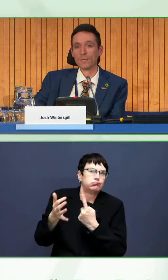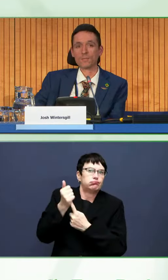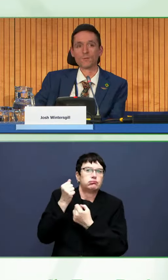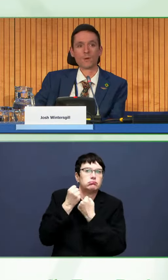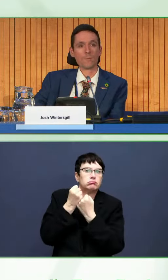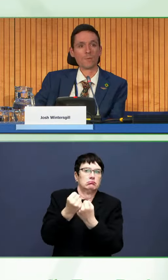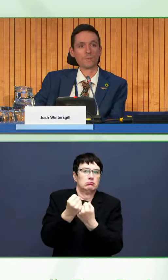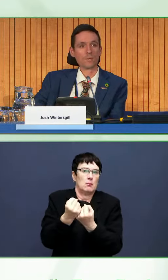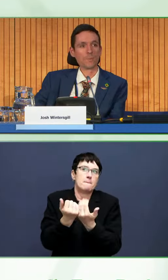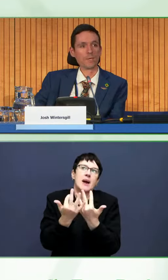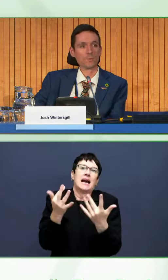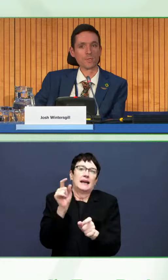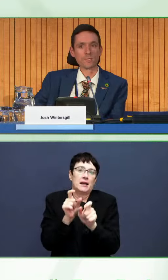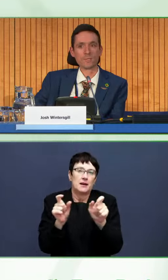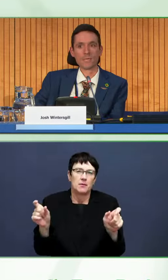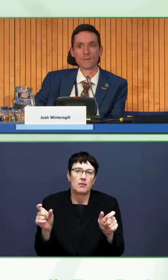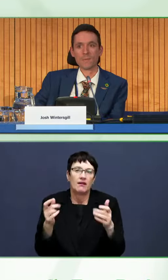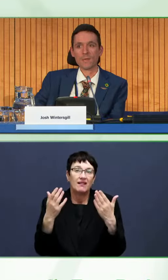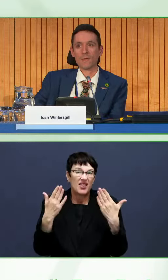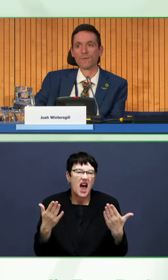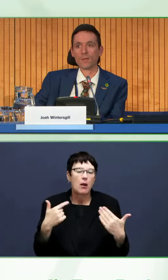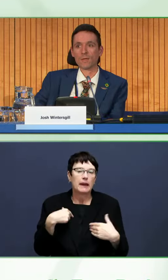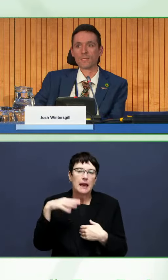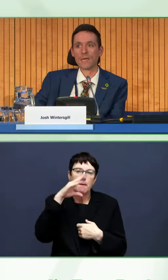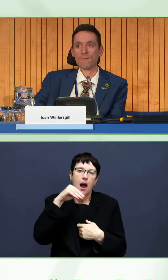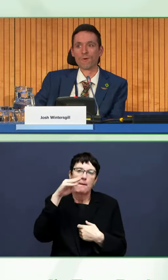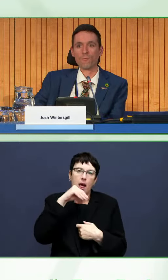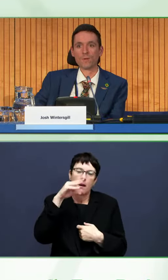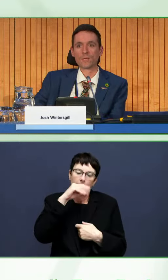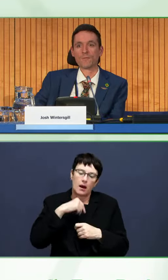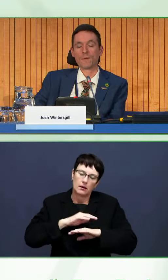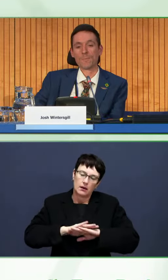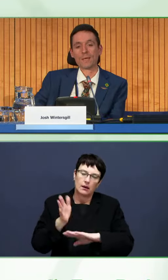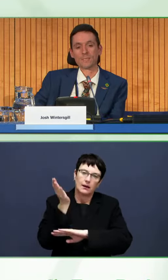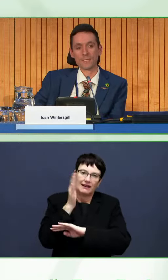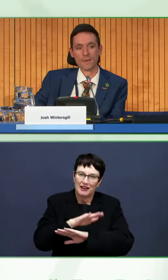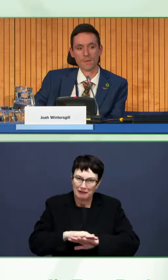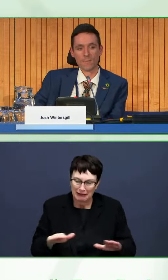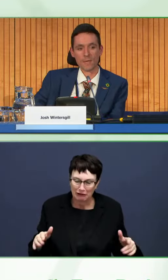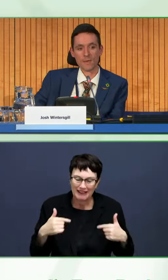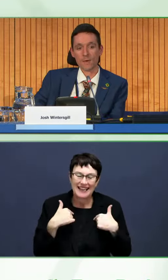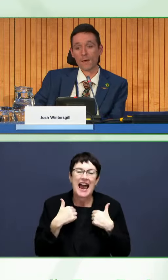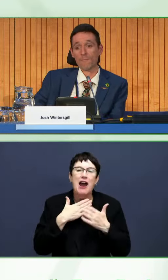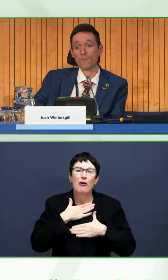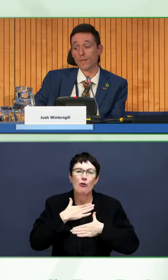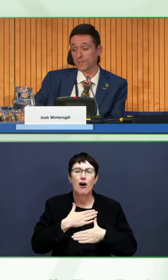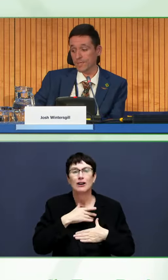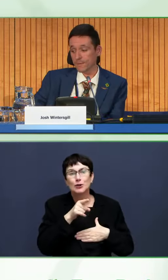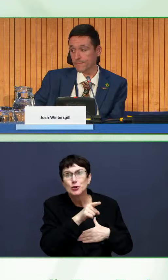Please come and touch base with the team if you would like to get involved in whatever capacity next year.